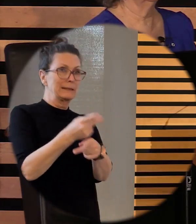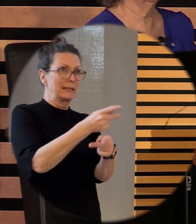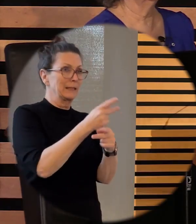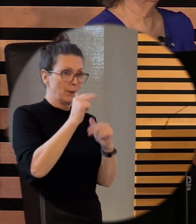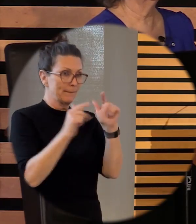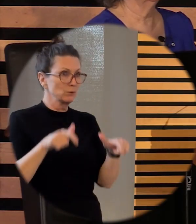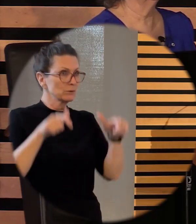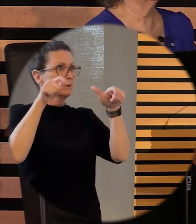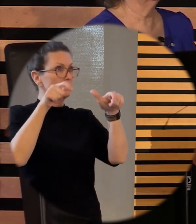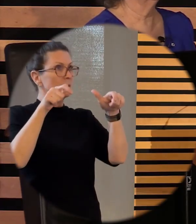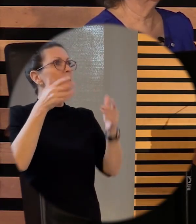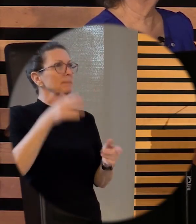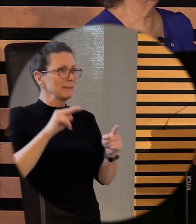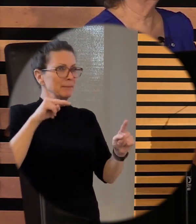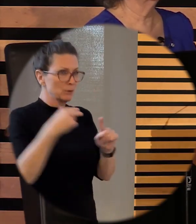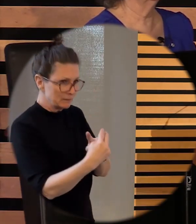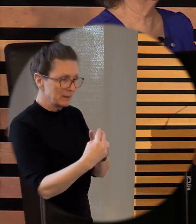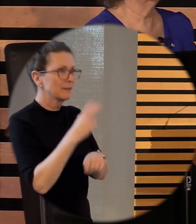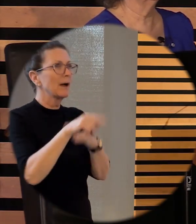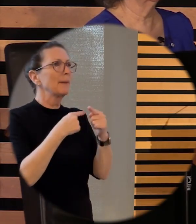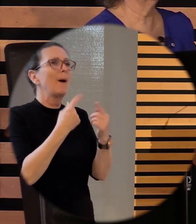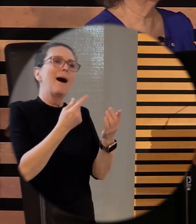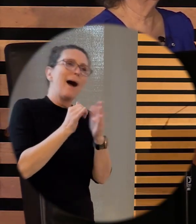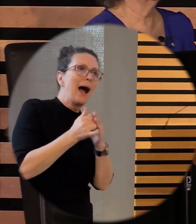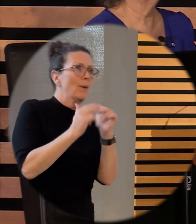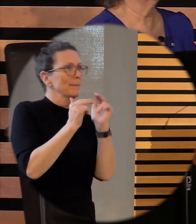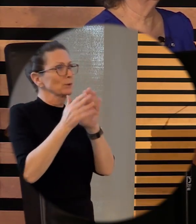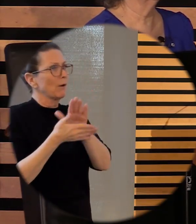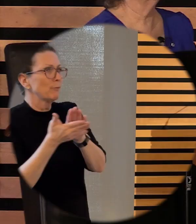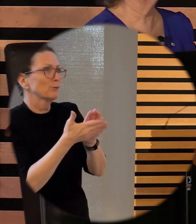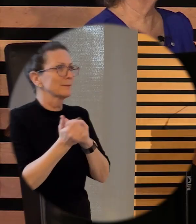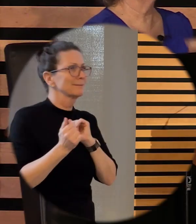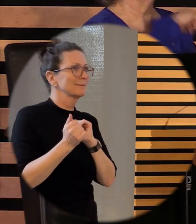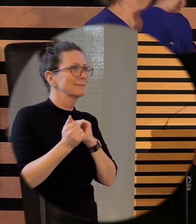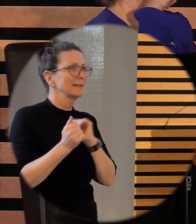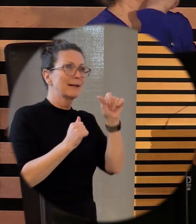management, you actually might have perspectives on how a building operates that someone in the